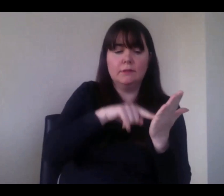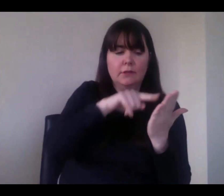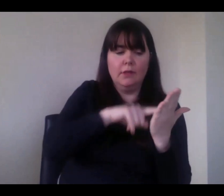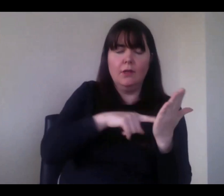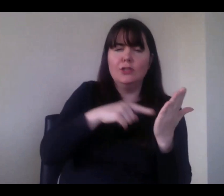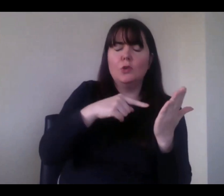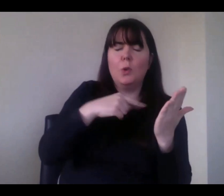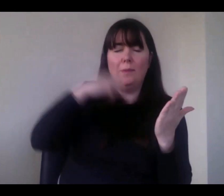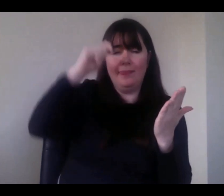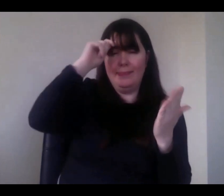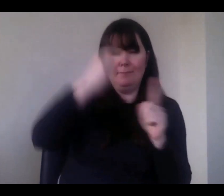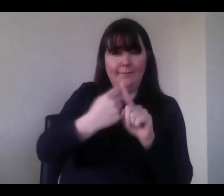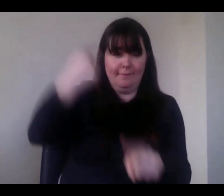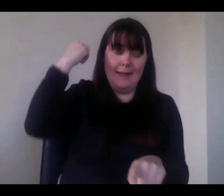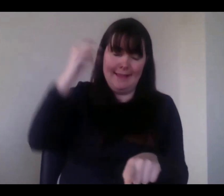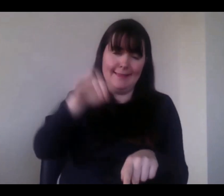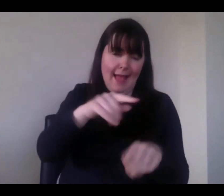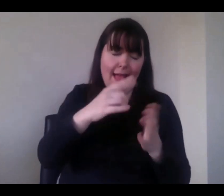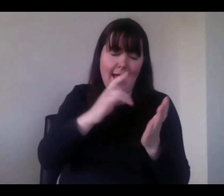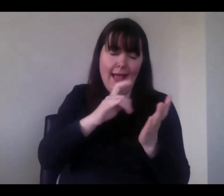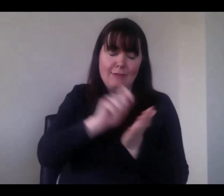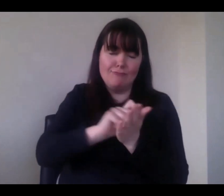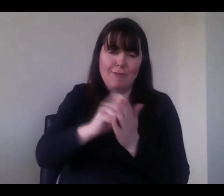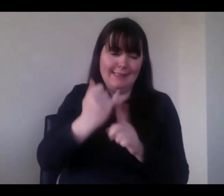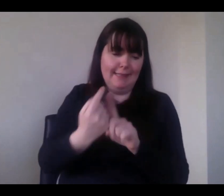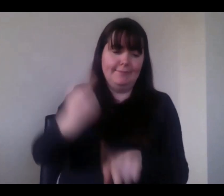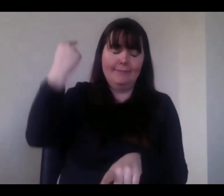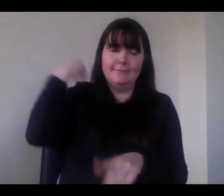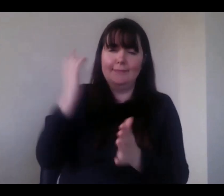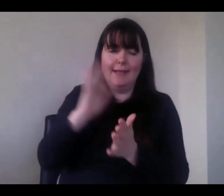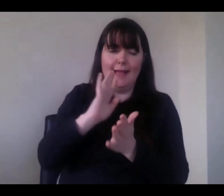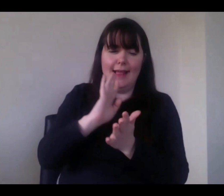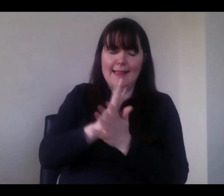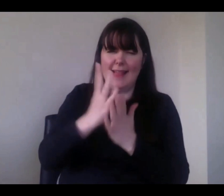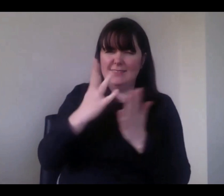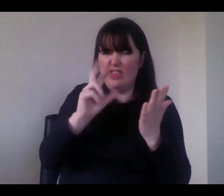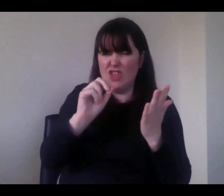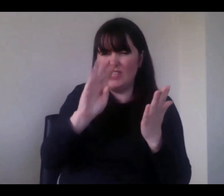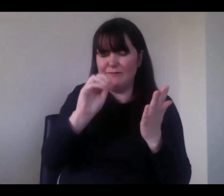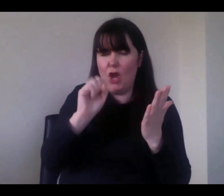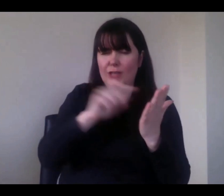really breaking down 'The King of Spain's Daughter'.